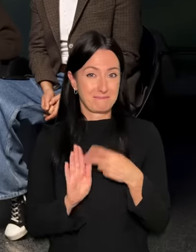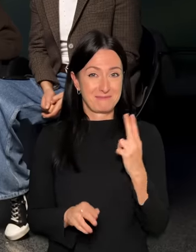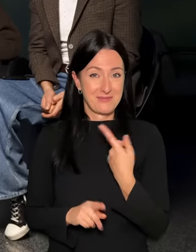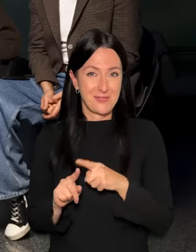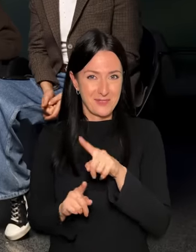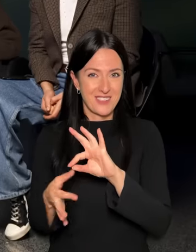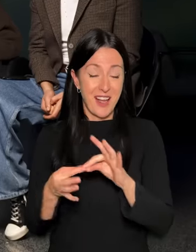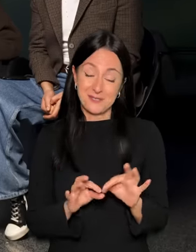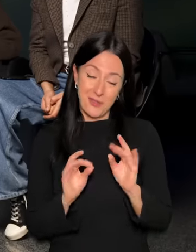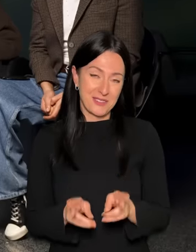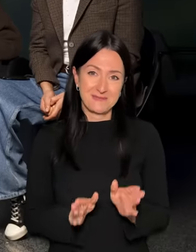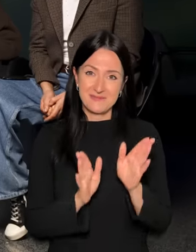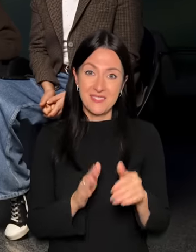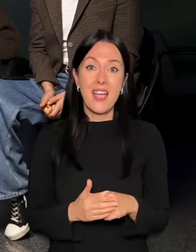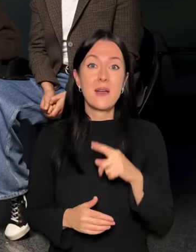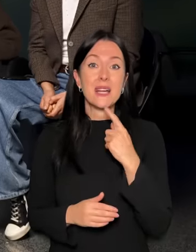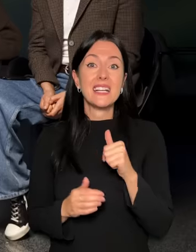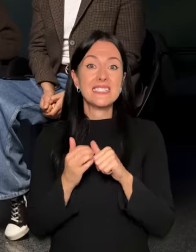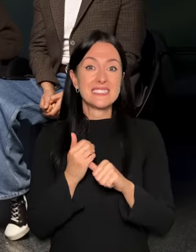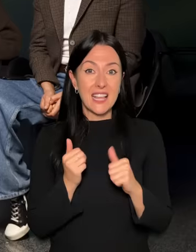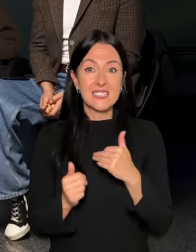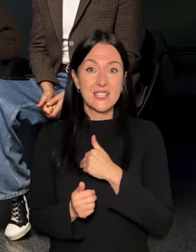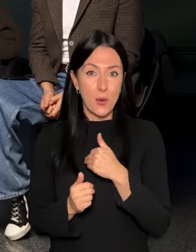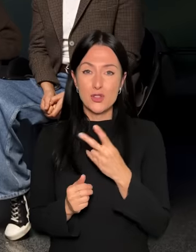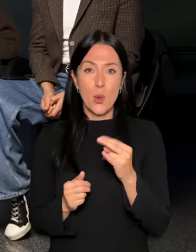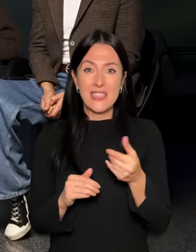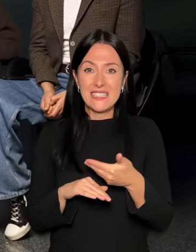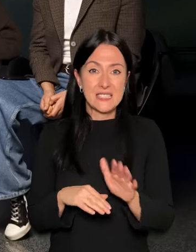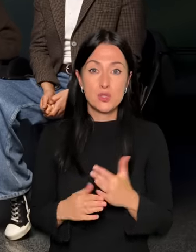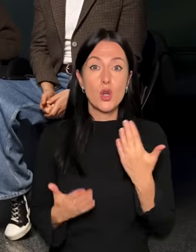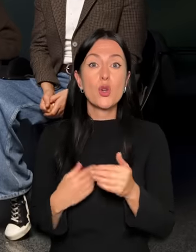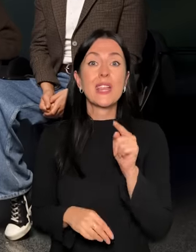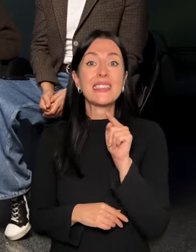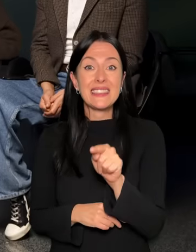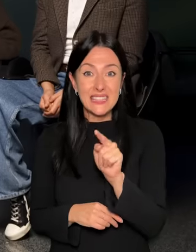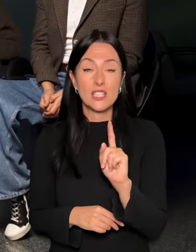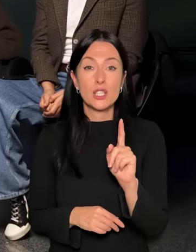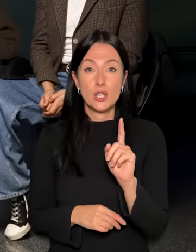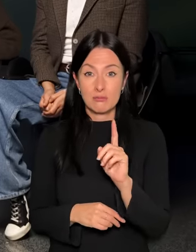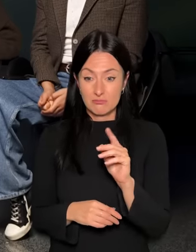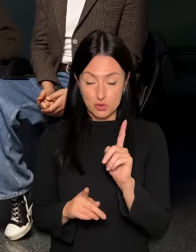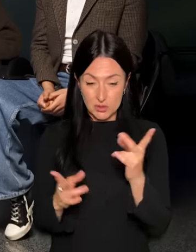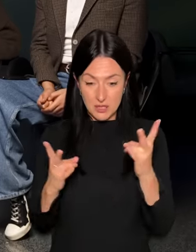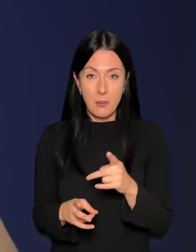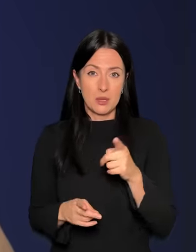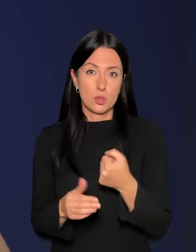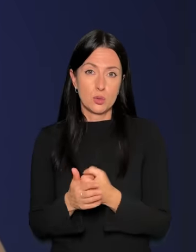I'll steal this phrase. Okay. "If you want to shit, you can take off your pants." So, if you need something, you'll adapt to it.